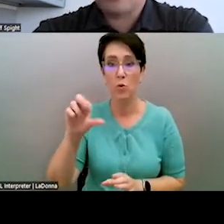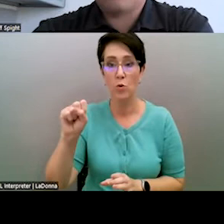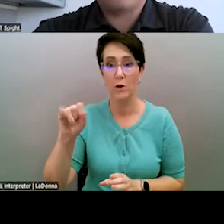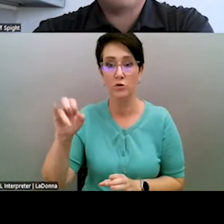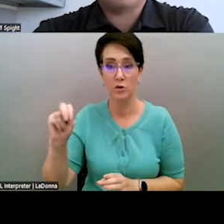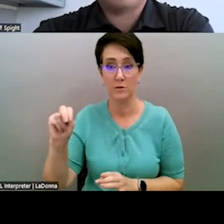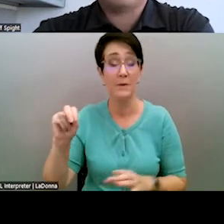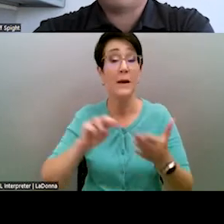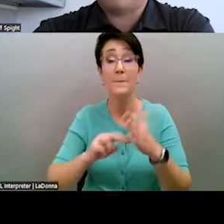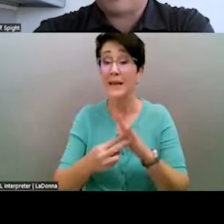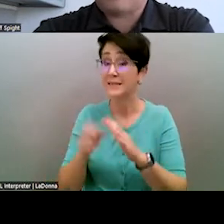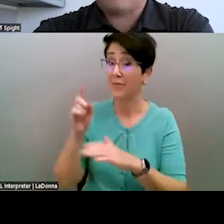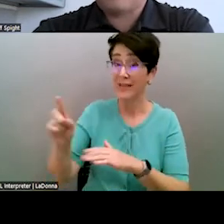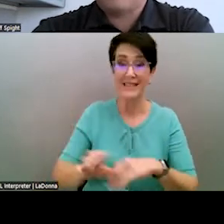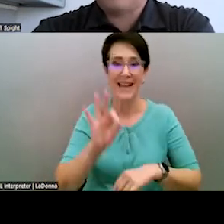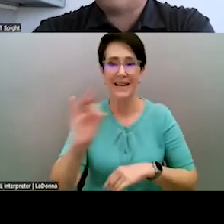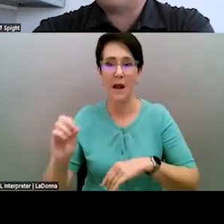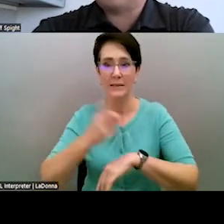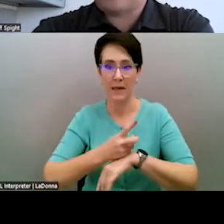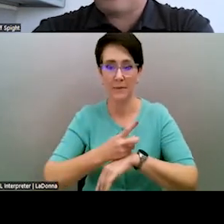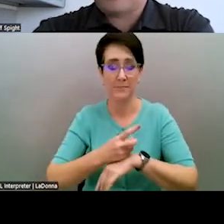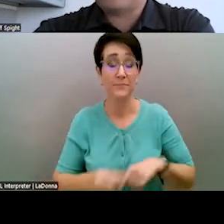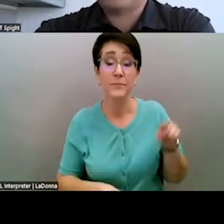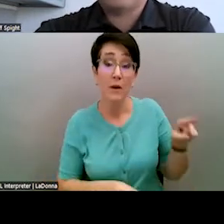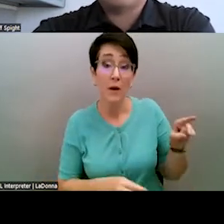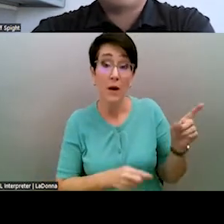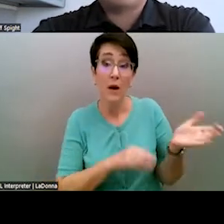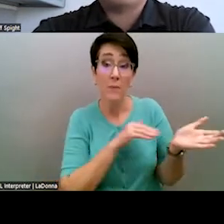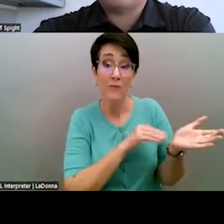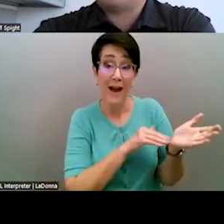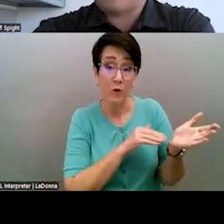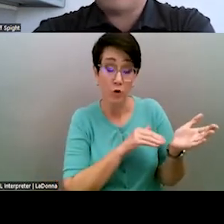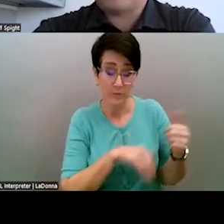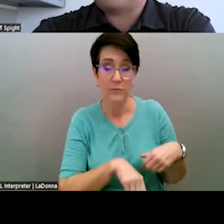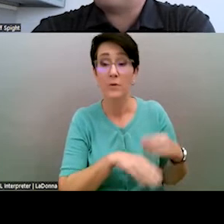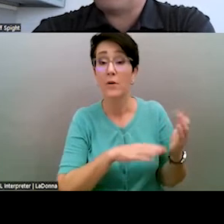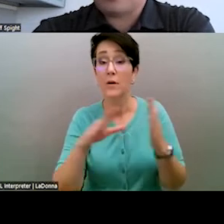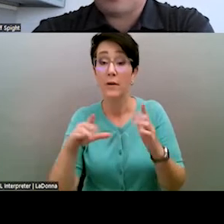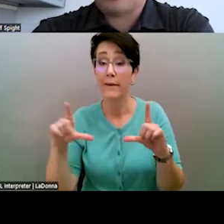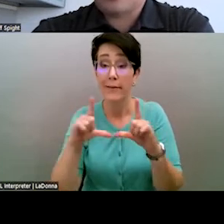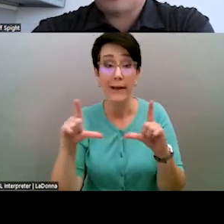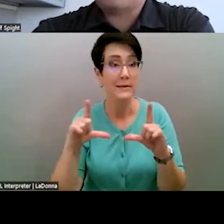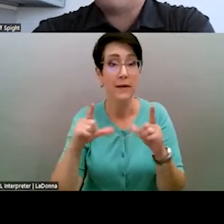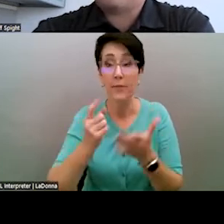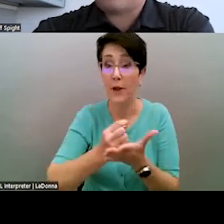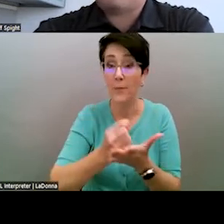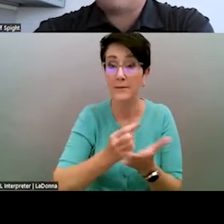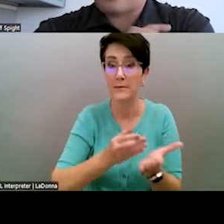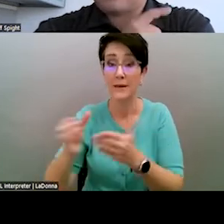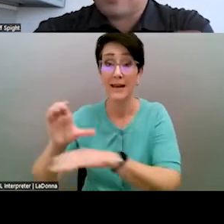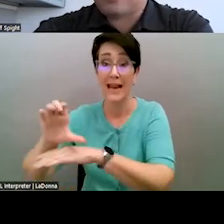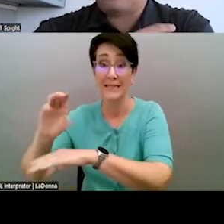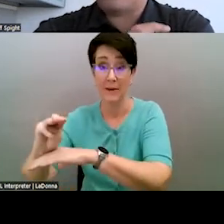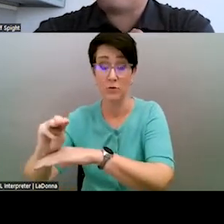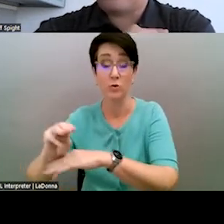WHERE WE TAKE THE PROVIDER. A LICENSED, CASE MANAGER, SOCIAL WORKER. WE HAVE THE TEAM WORK